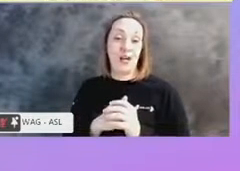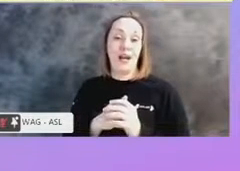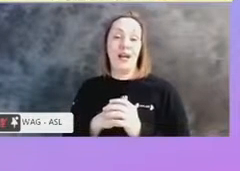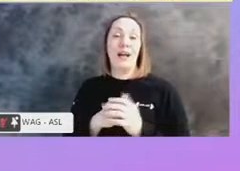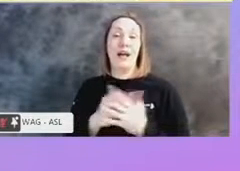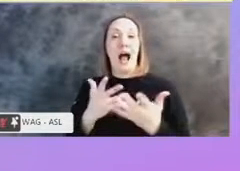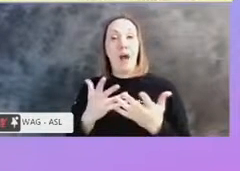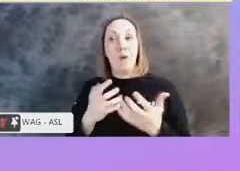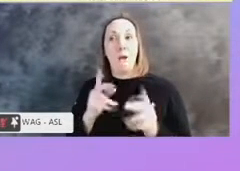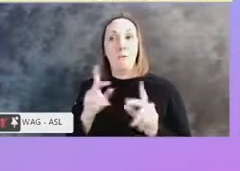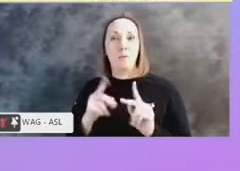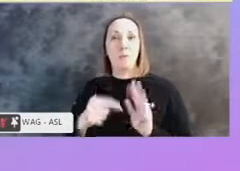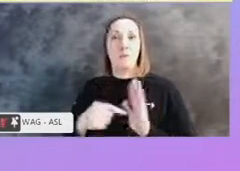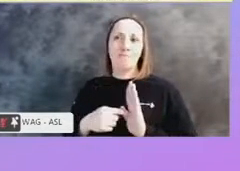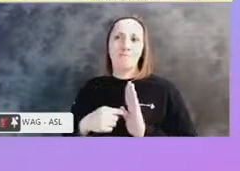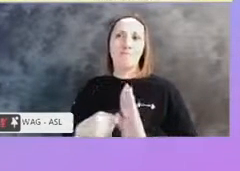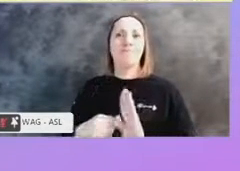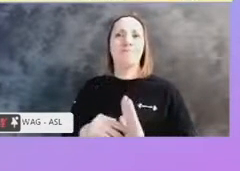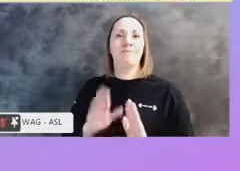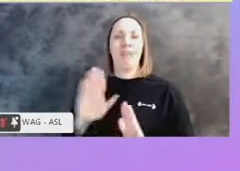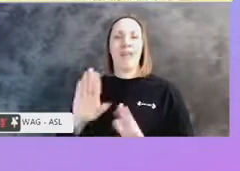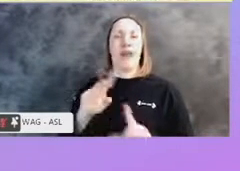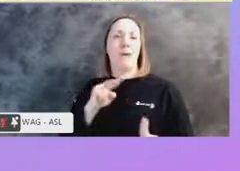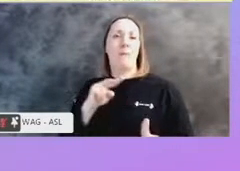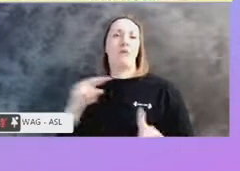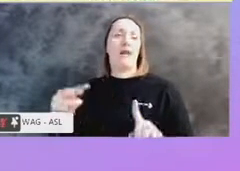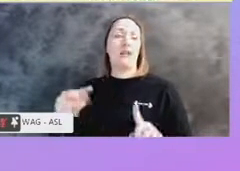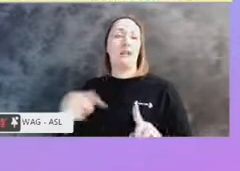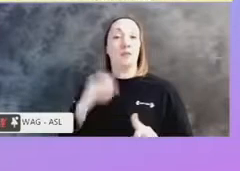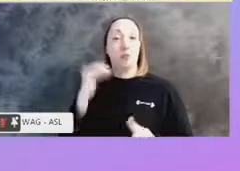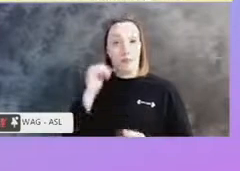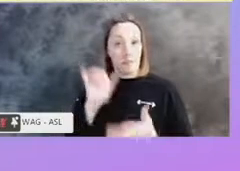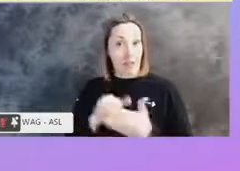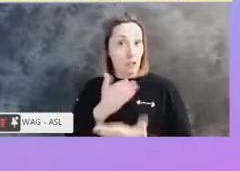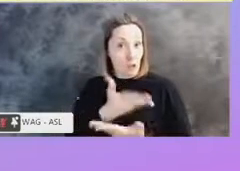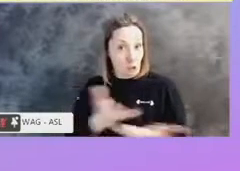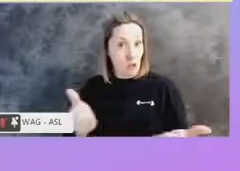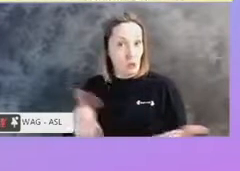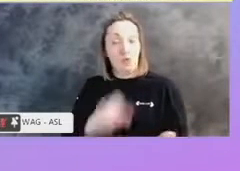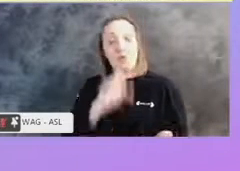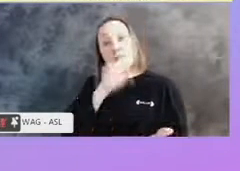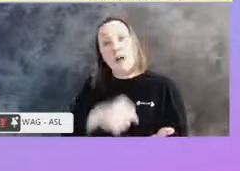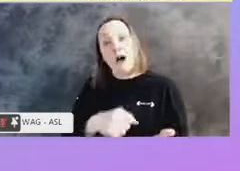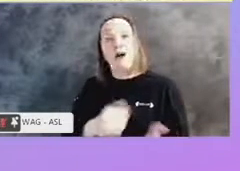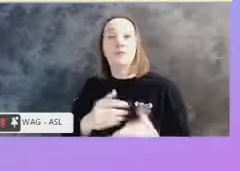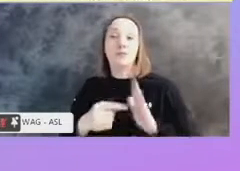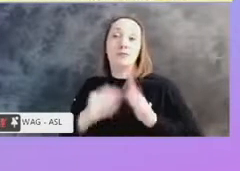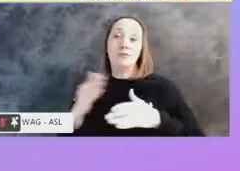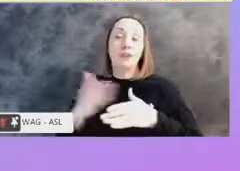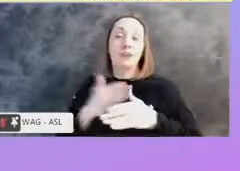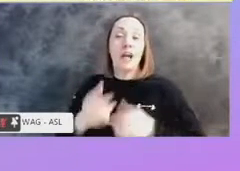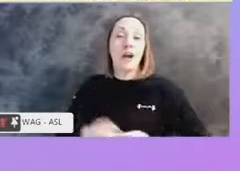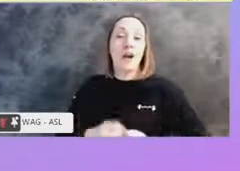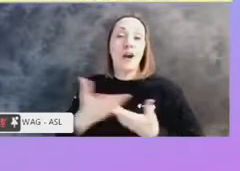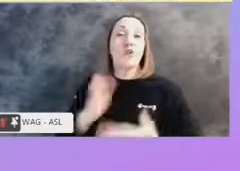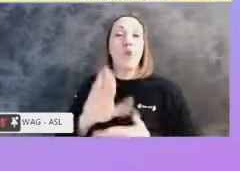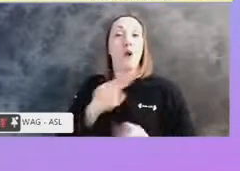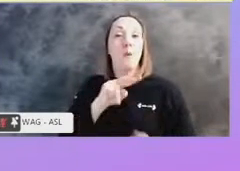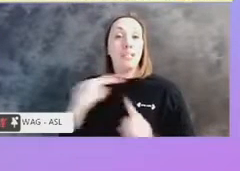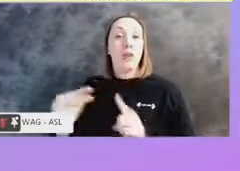place to do that, I am always looking for more people to interview. To amplify their voices. If you're one of